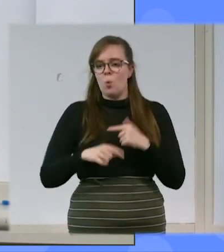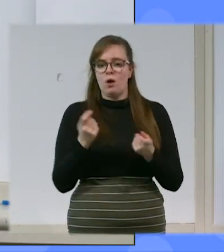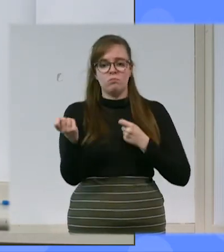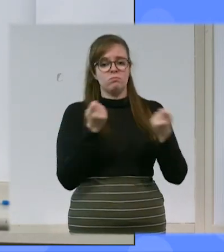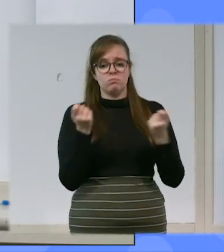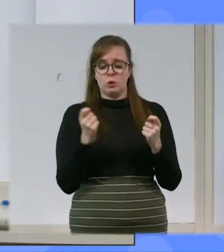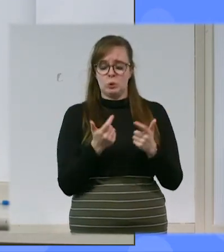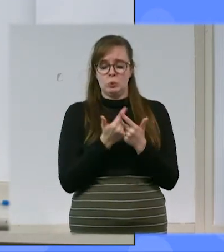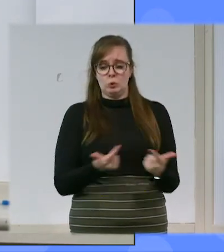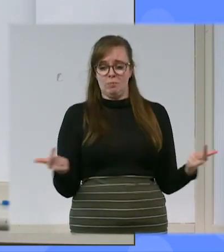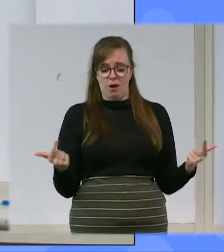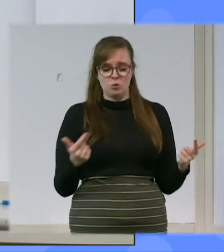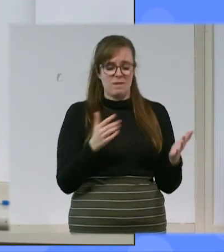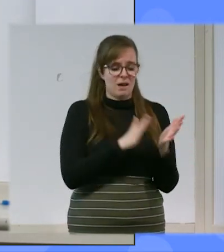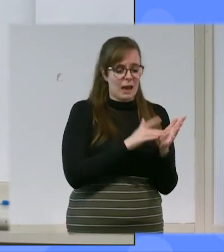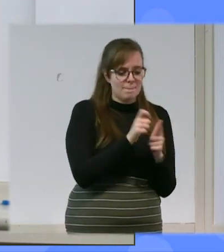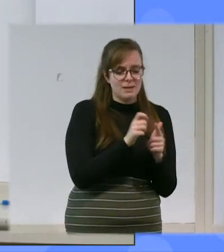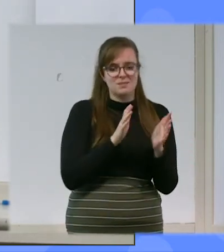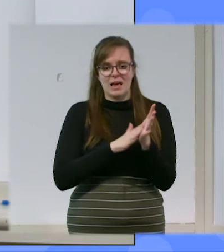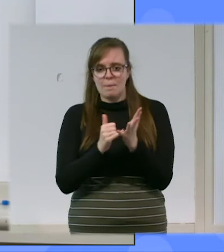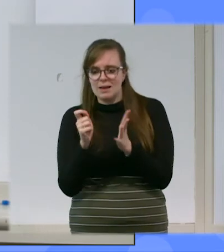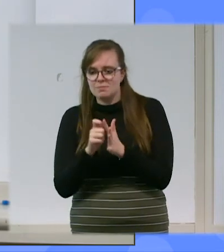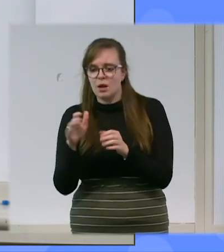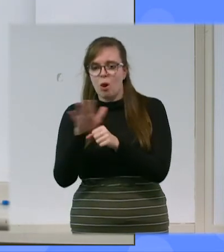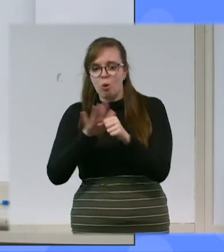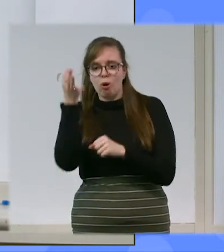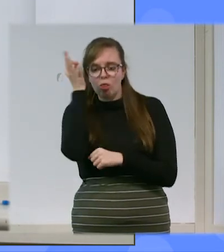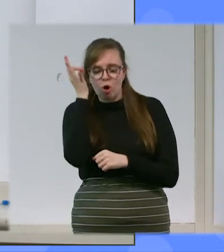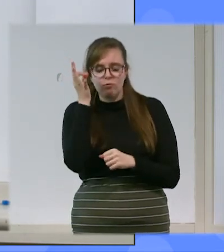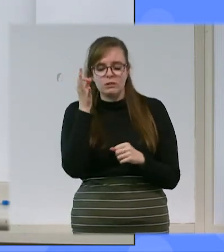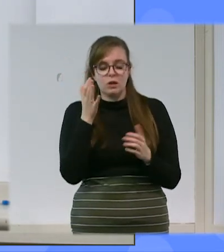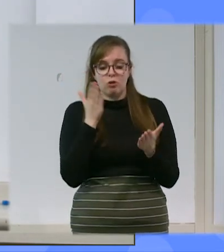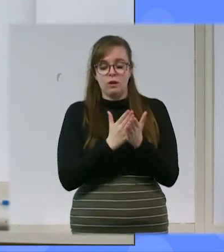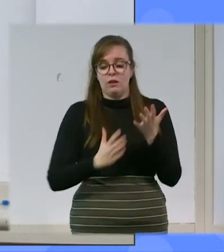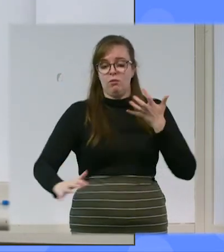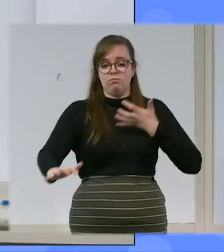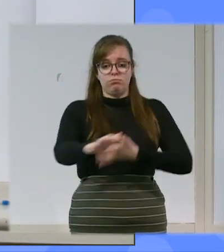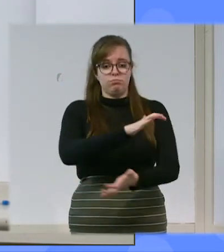ME MPs MSPs local authorities is deeply complex it's